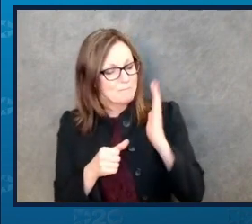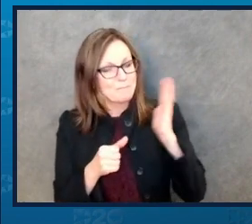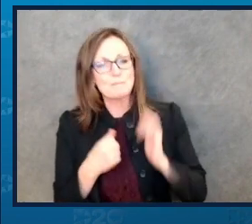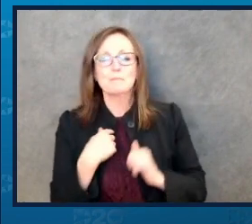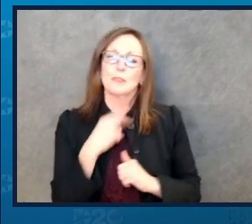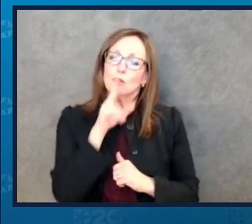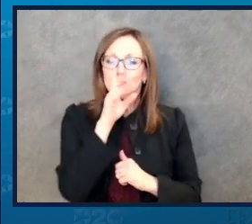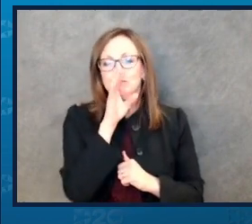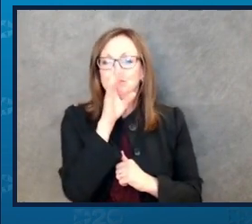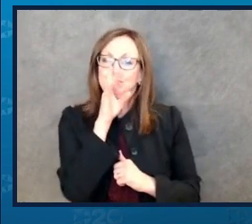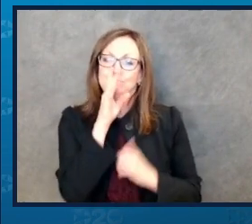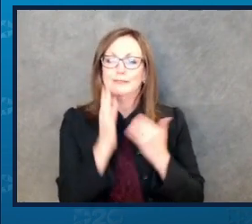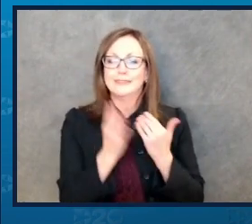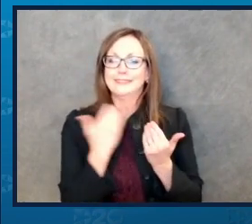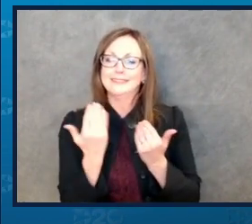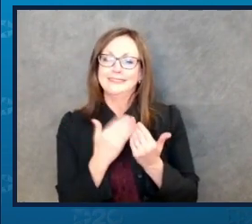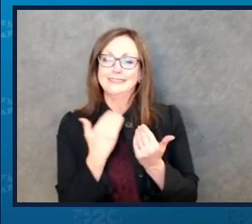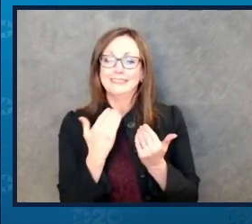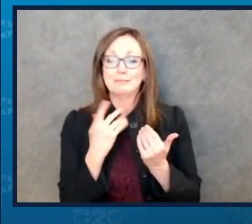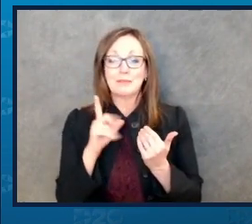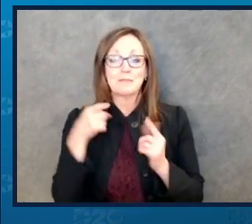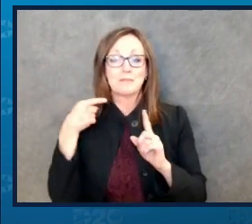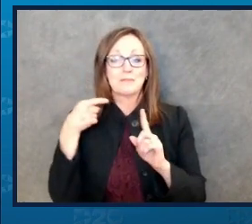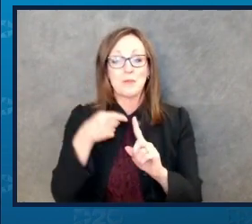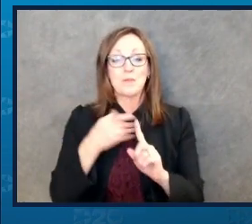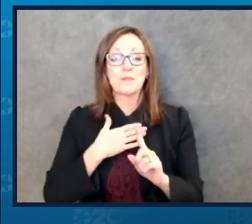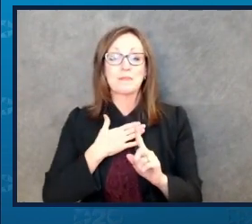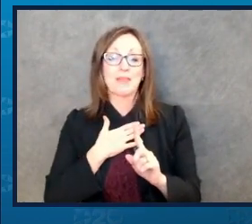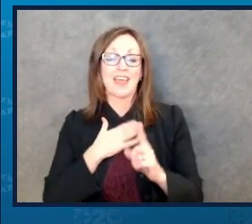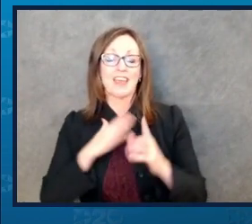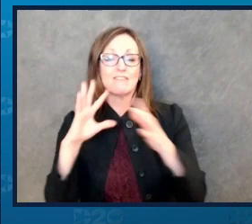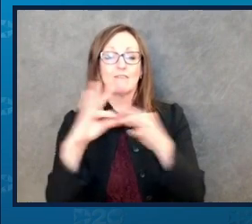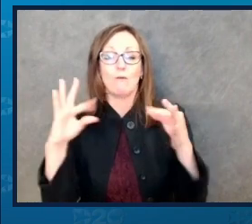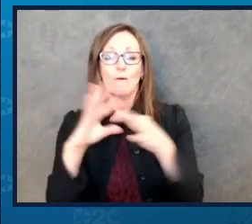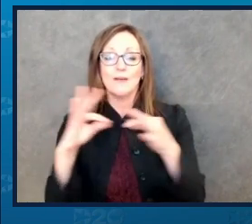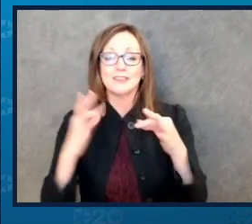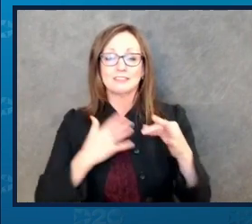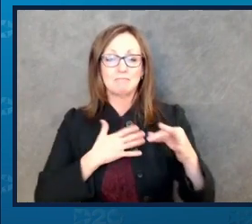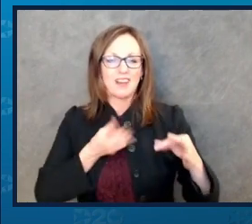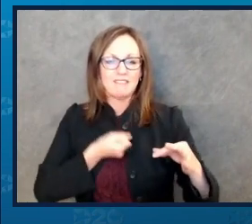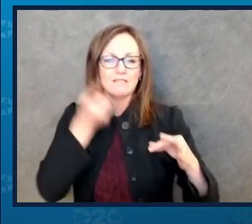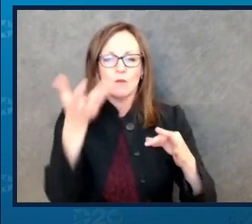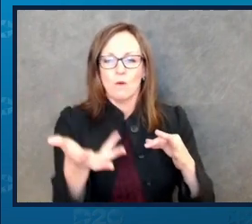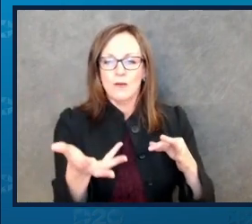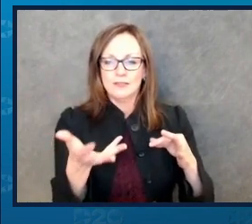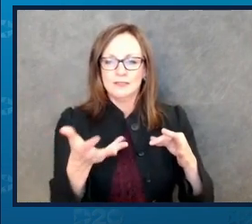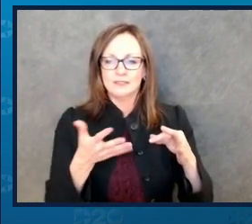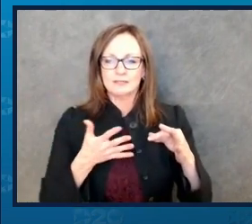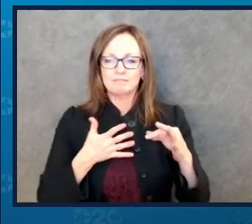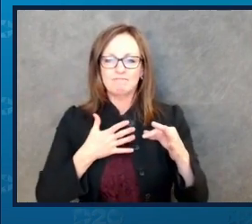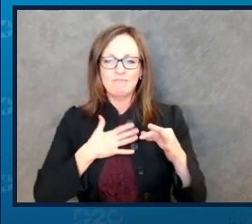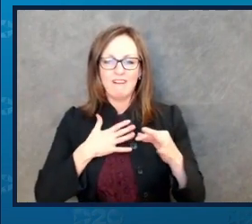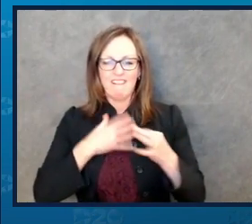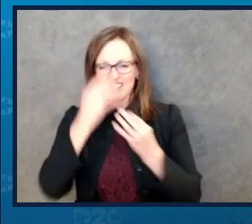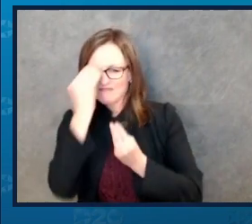BUT I HAVE NOT LOST MY VOICE.